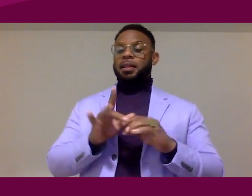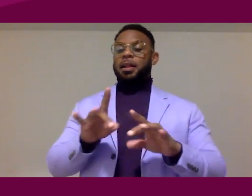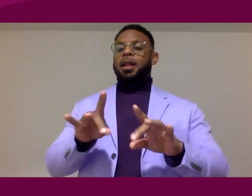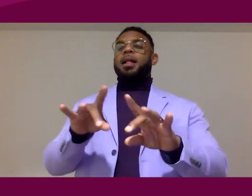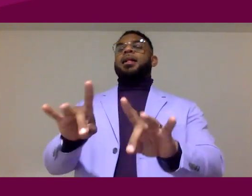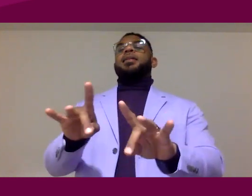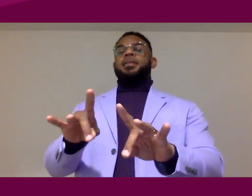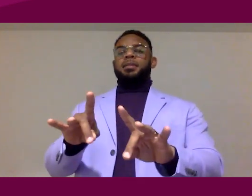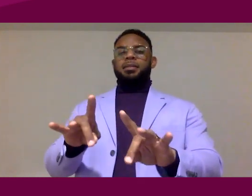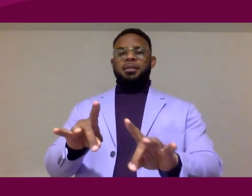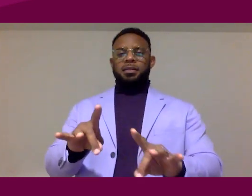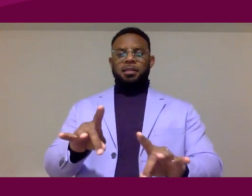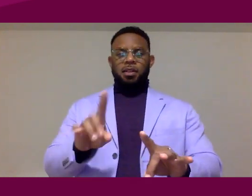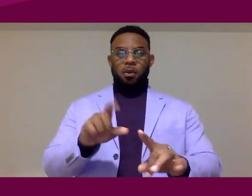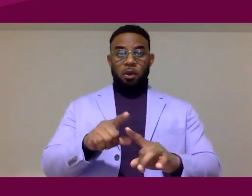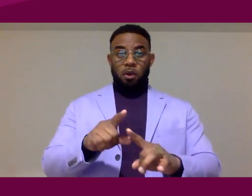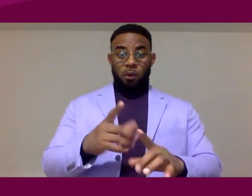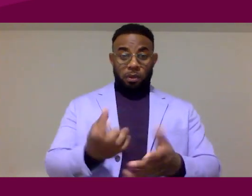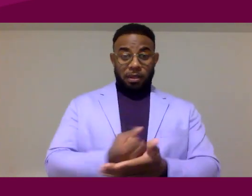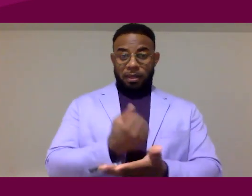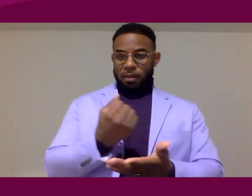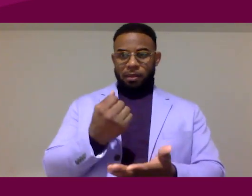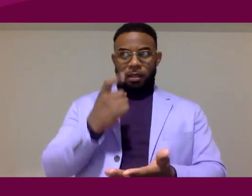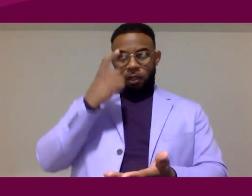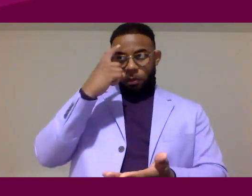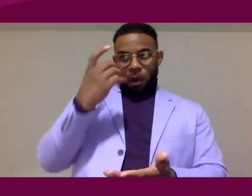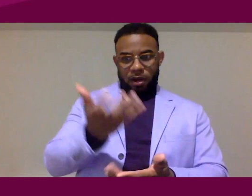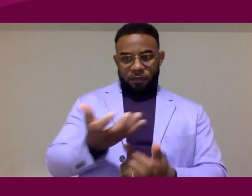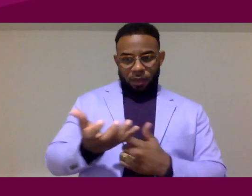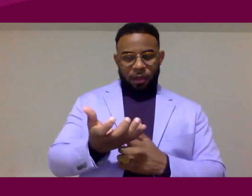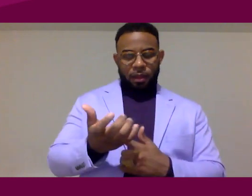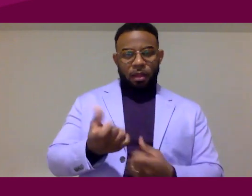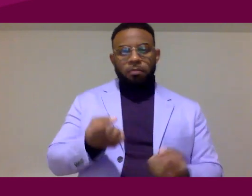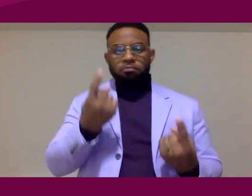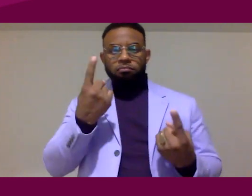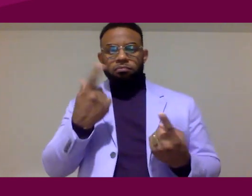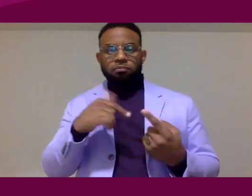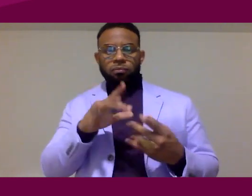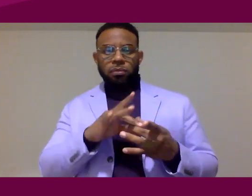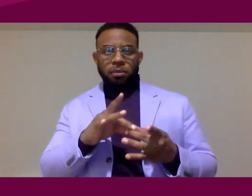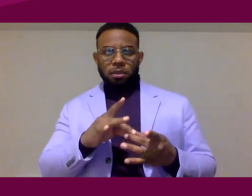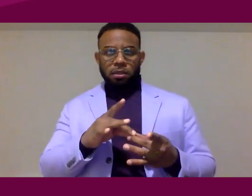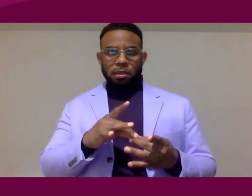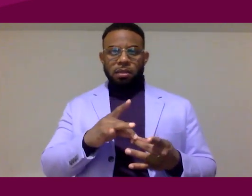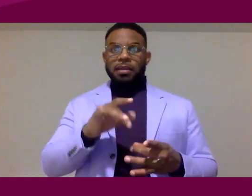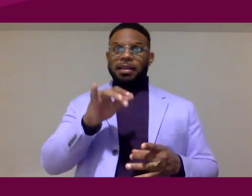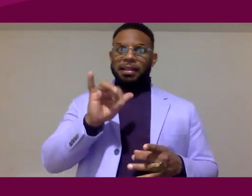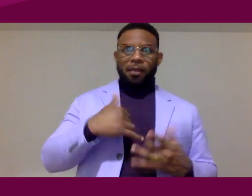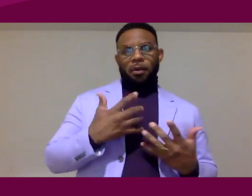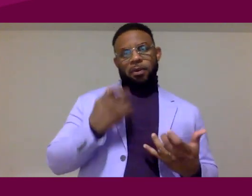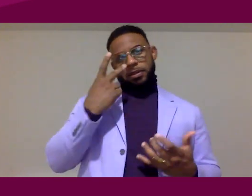So that when you get a smart device, it understands what you're saying? That's what I want to see for the future.